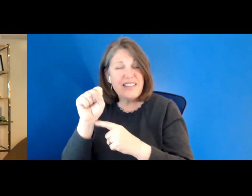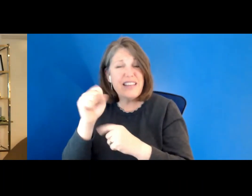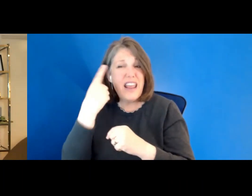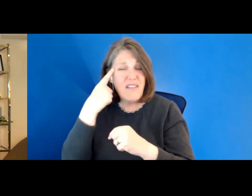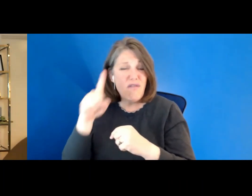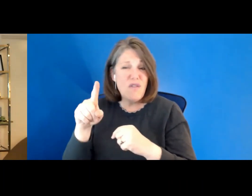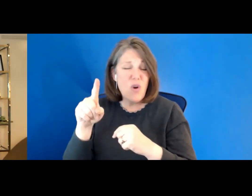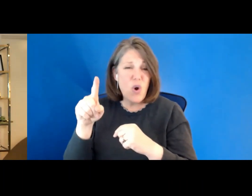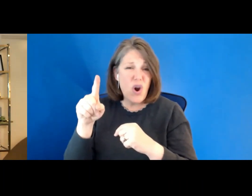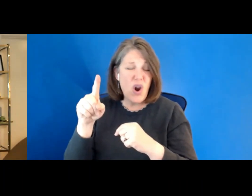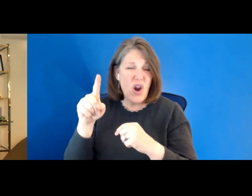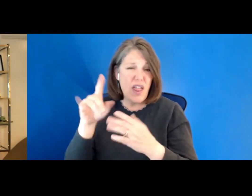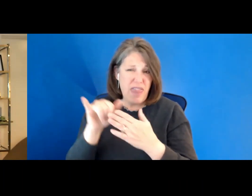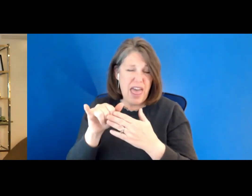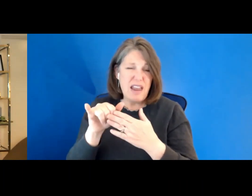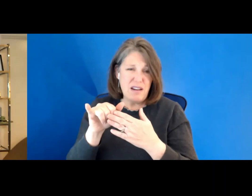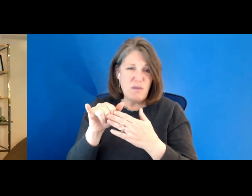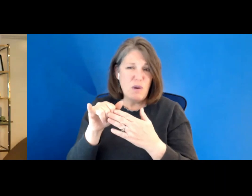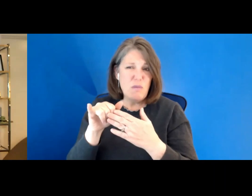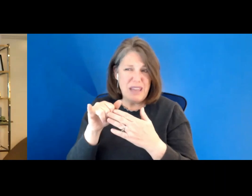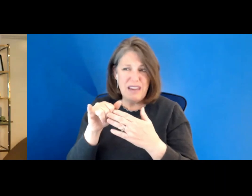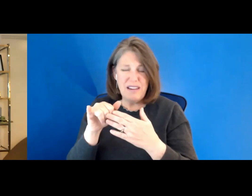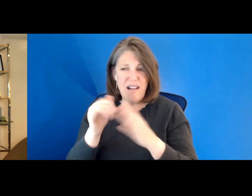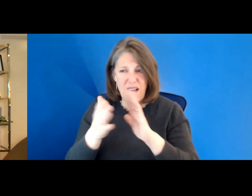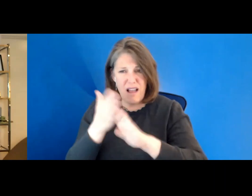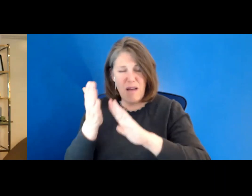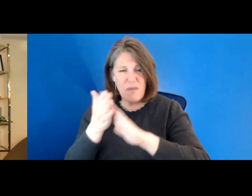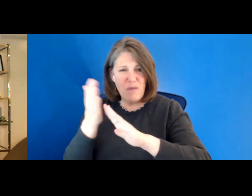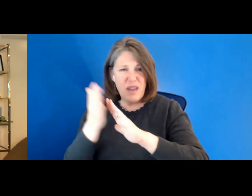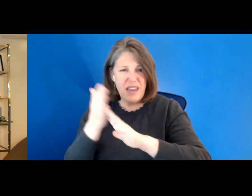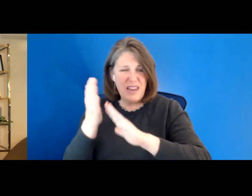17:47:26 -- that were being operated under the government,